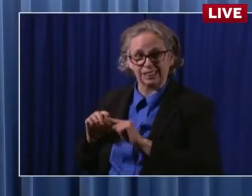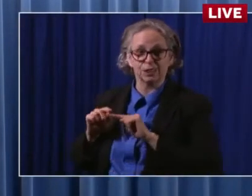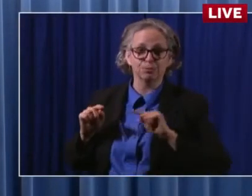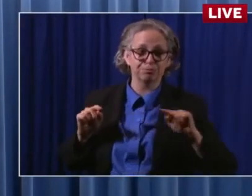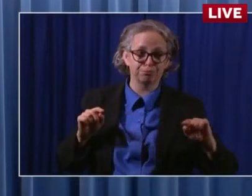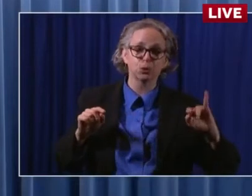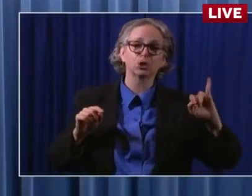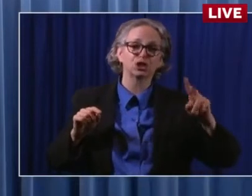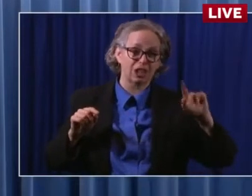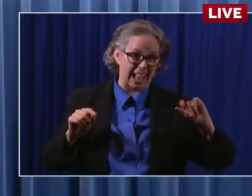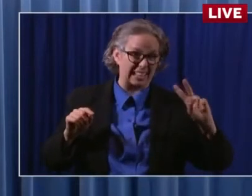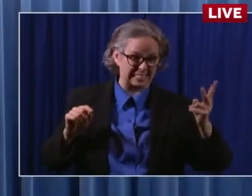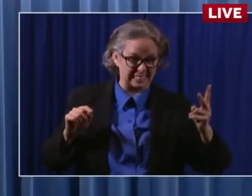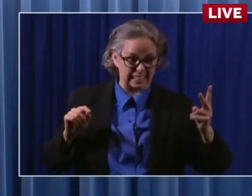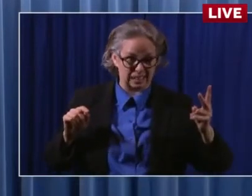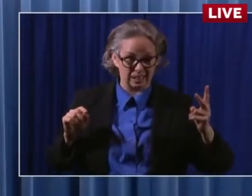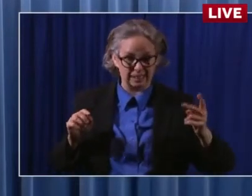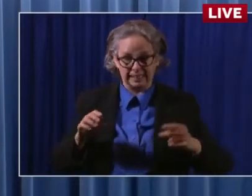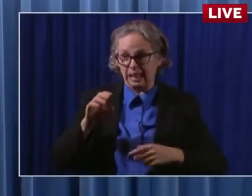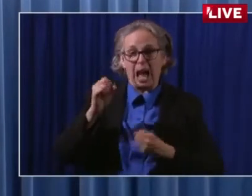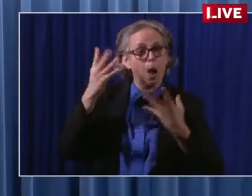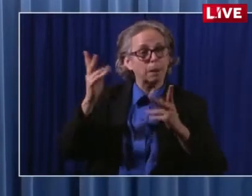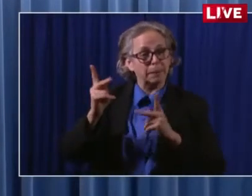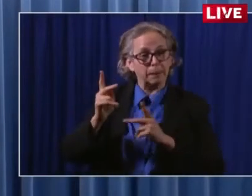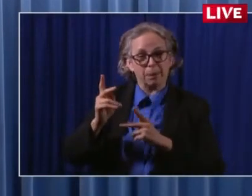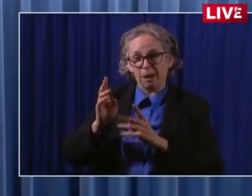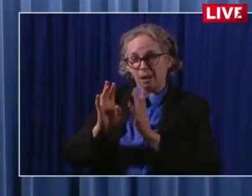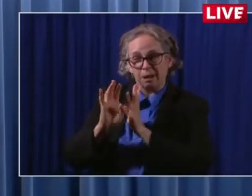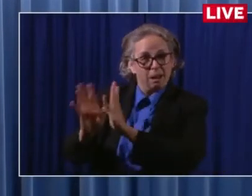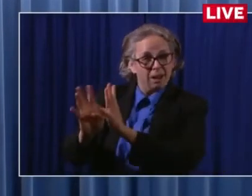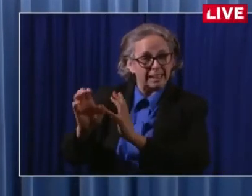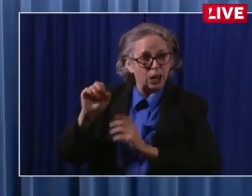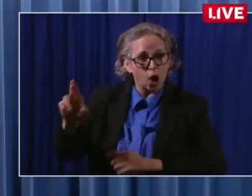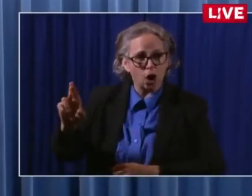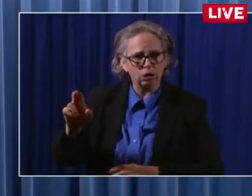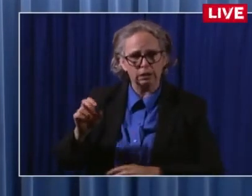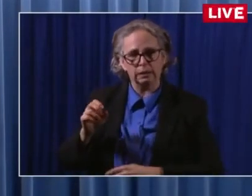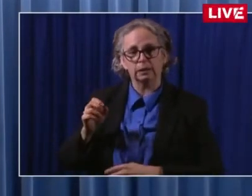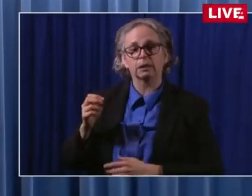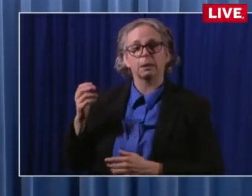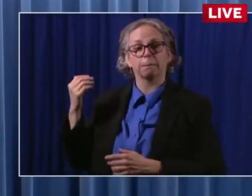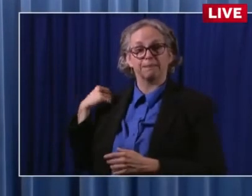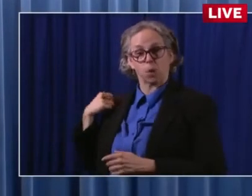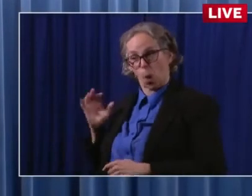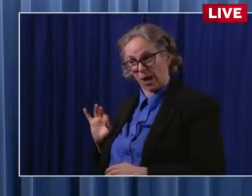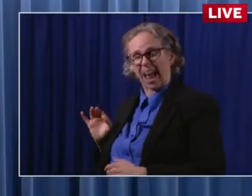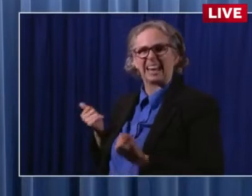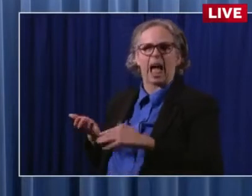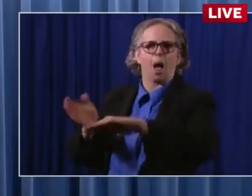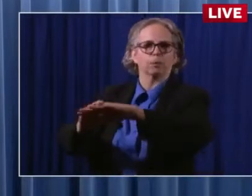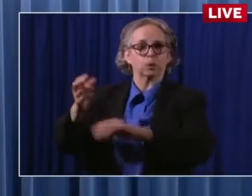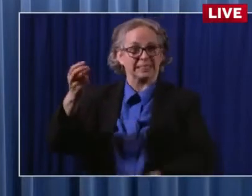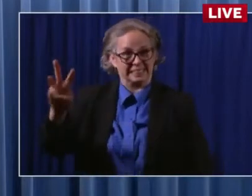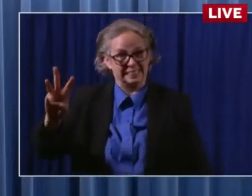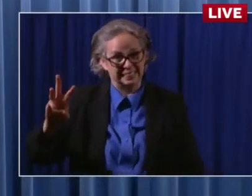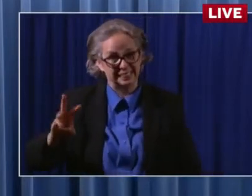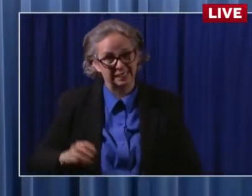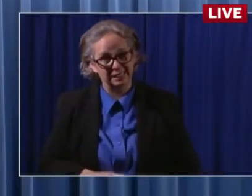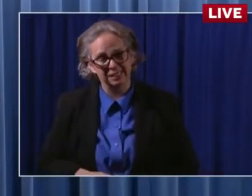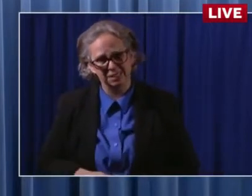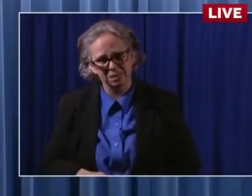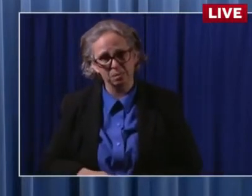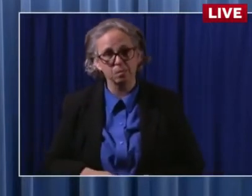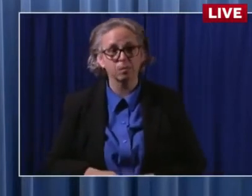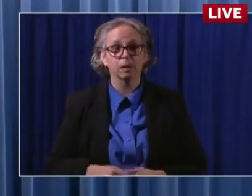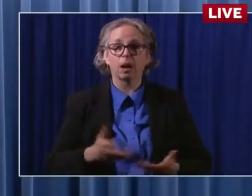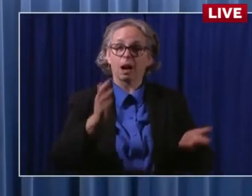FROM JULY 16 TO JULY 2, VISITS FOR, 19 TO THE EMERGENCY ROOM INCREASED FROM AN AVERAGE OF NINE PER DAY TO 16.